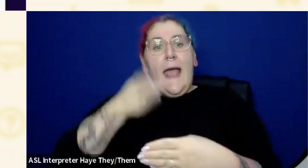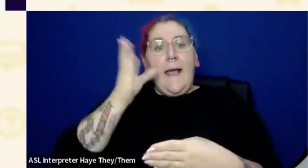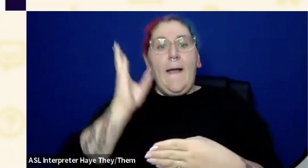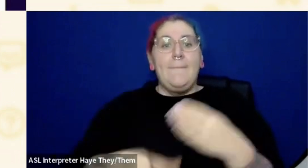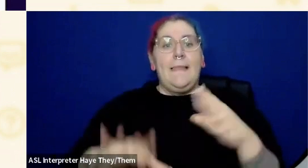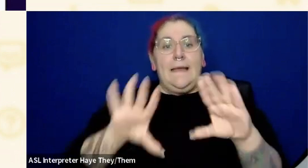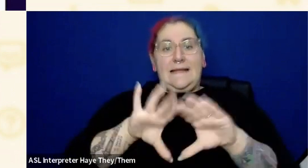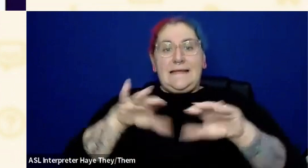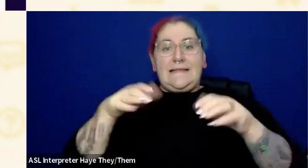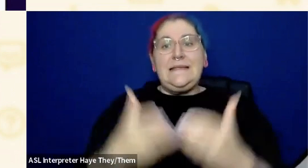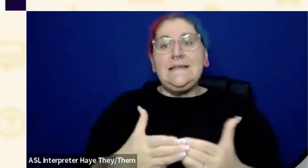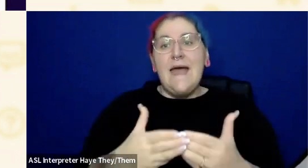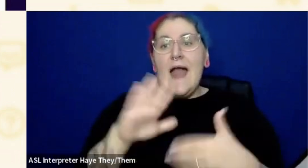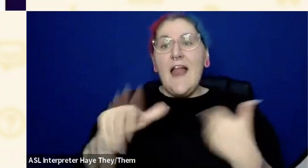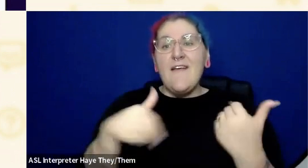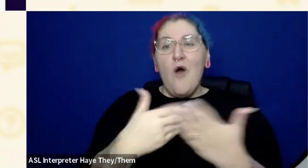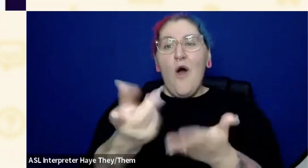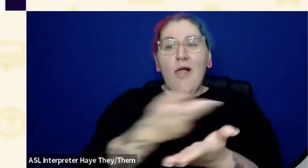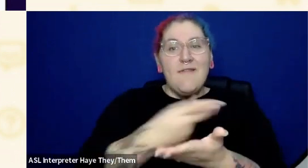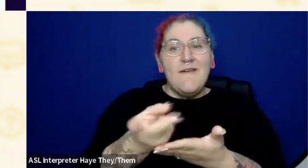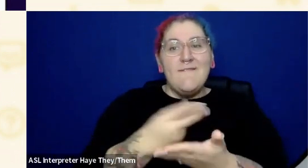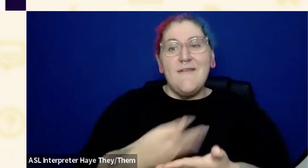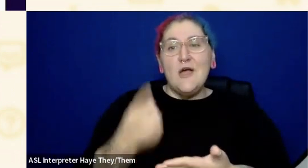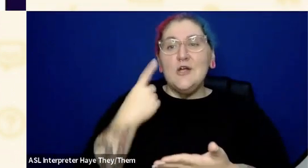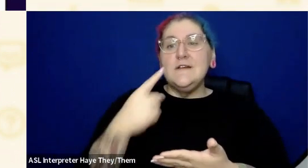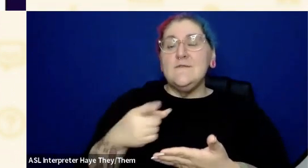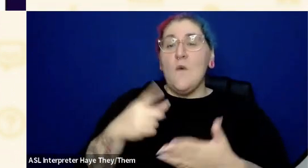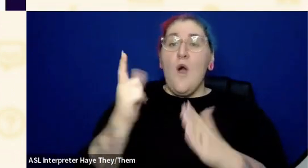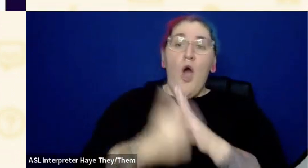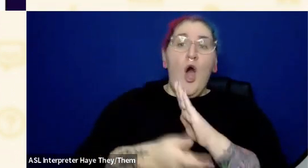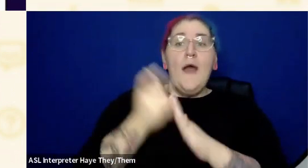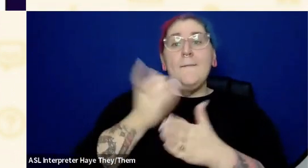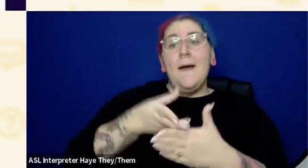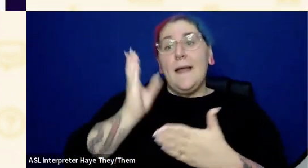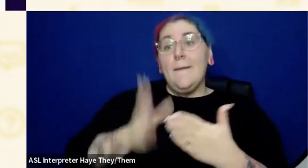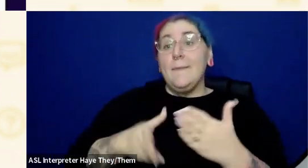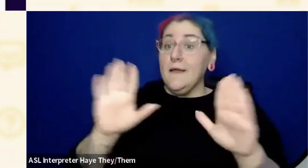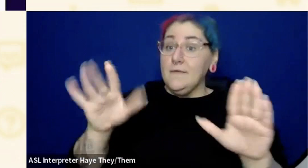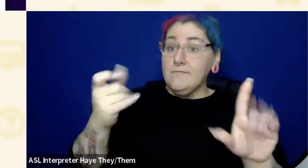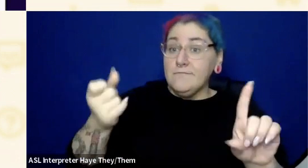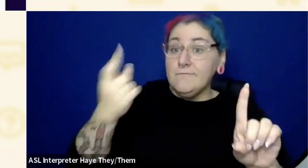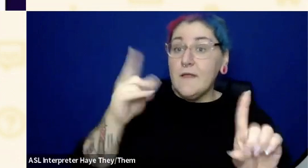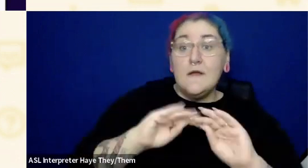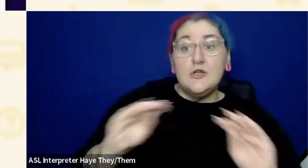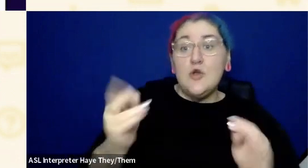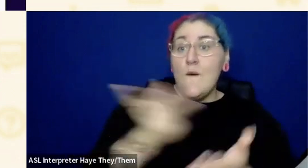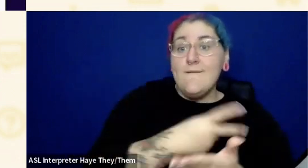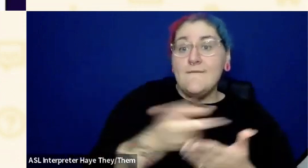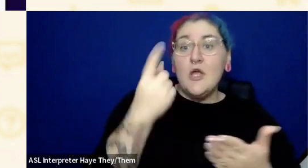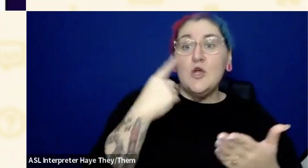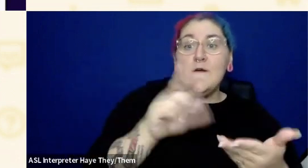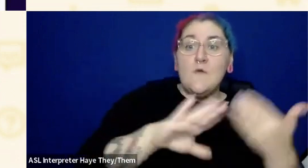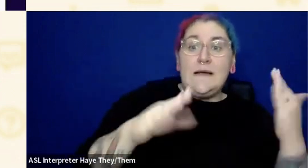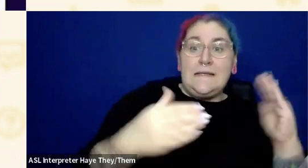And note, there is no value for City, so use Address level 2 instead.